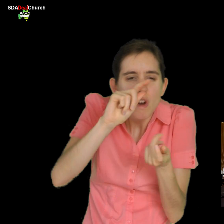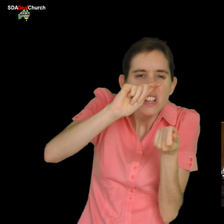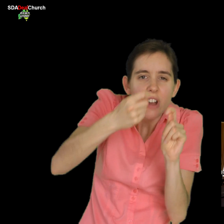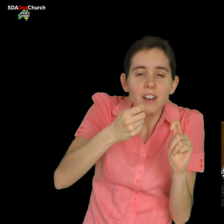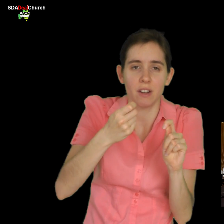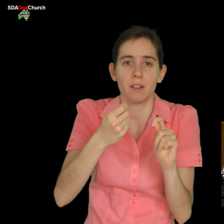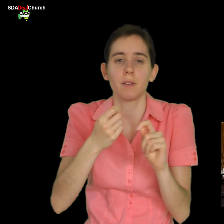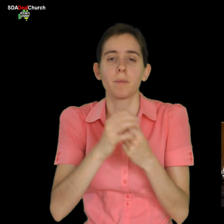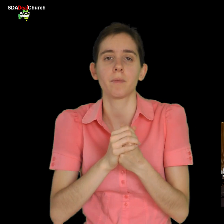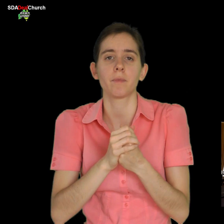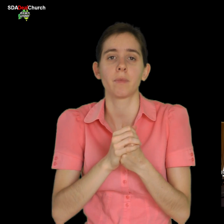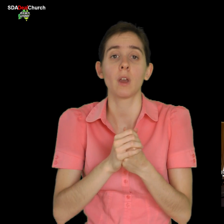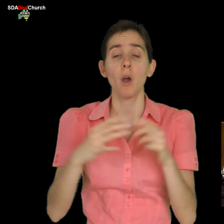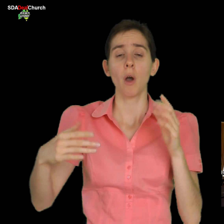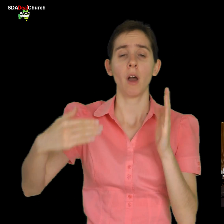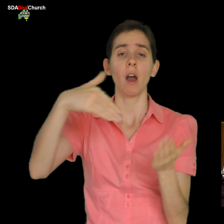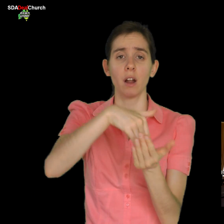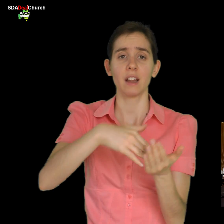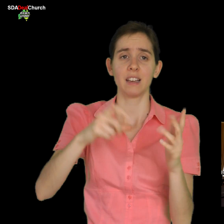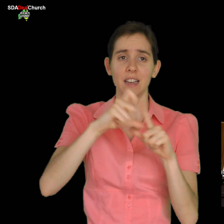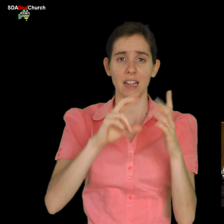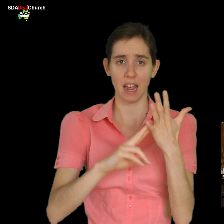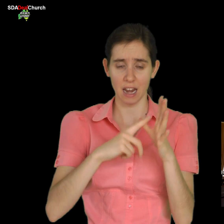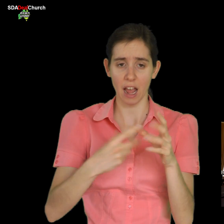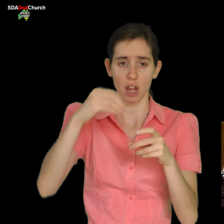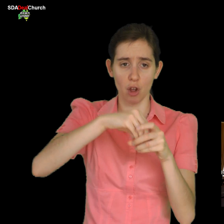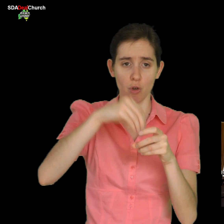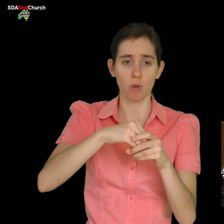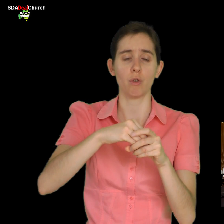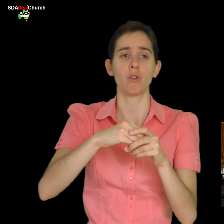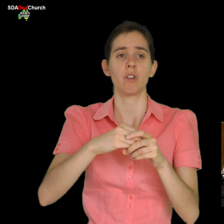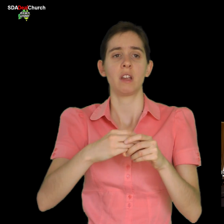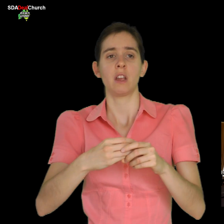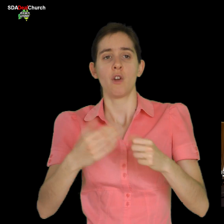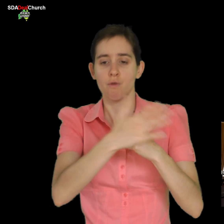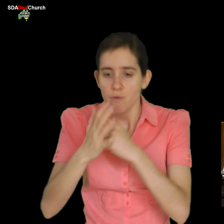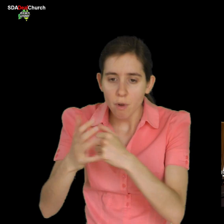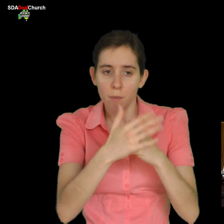addition DNA has built-in repair functions designed to limit major